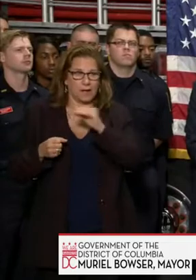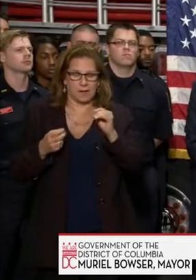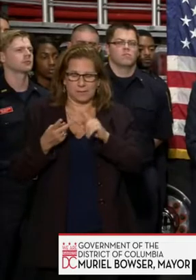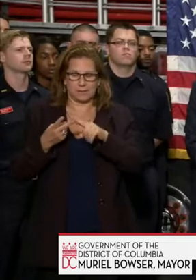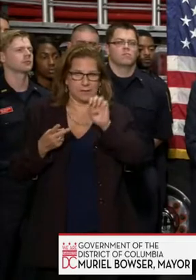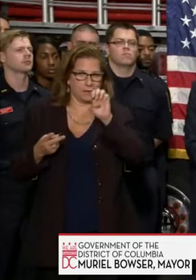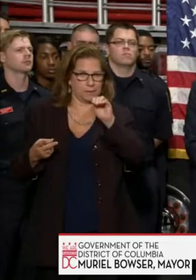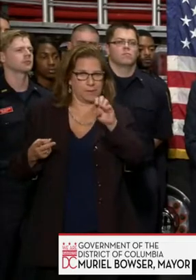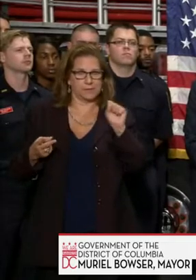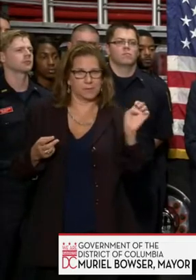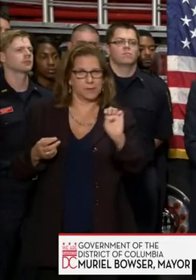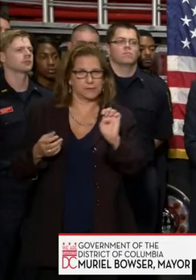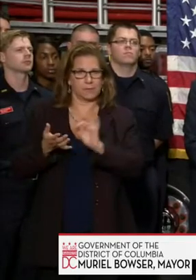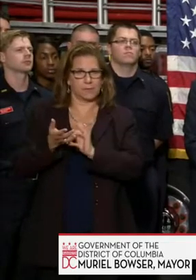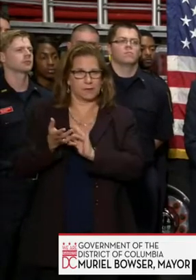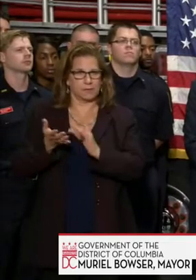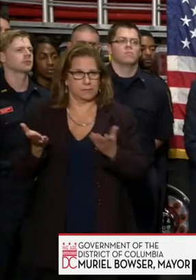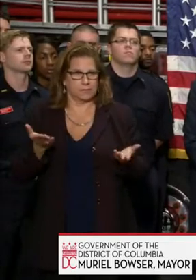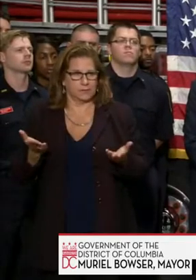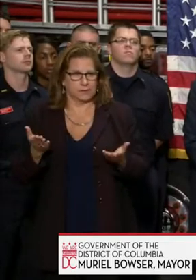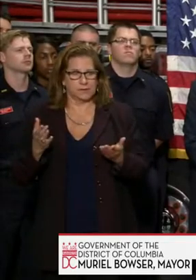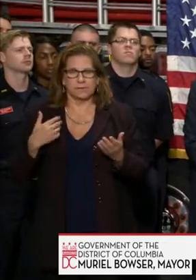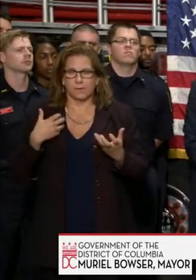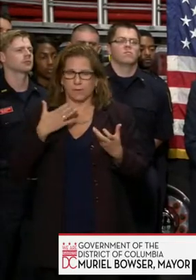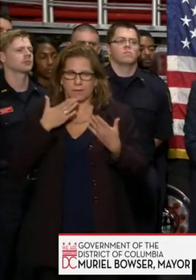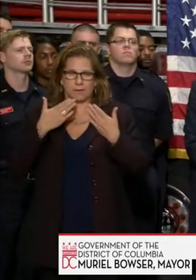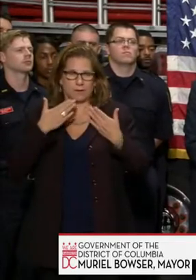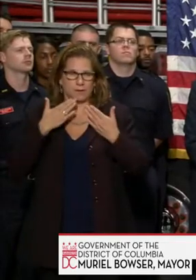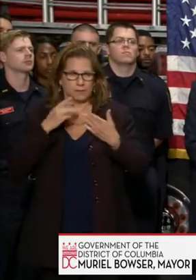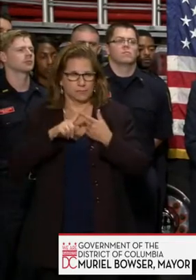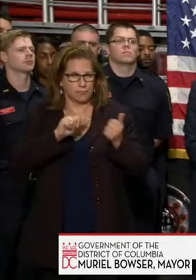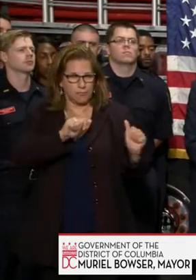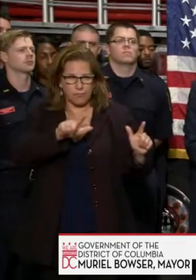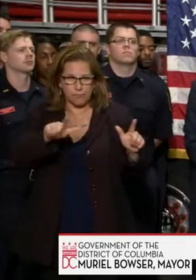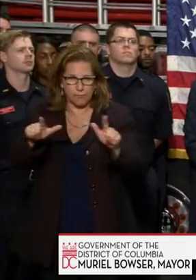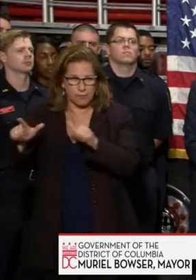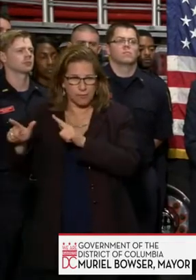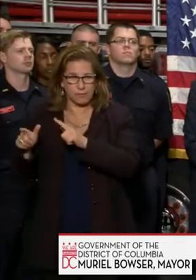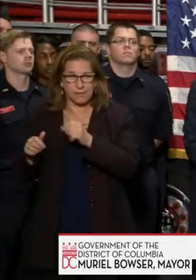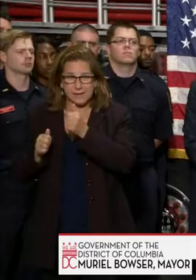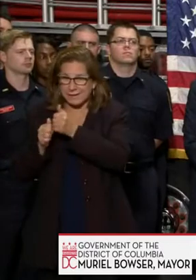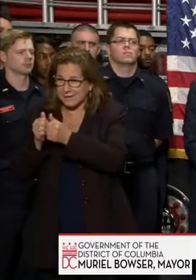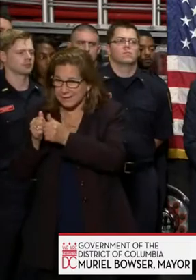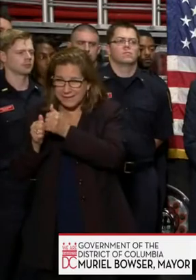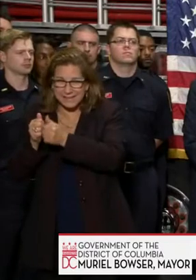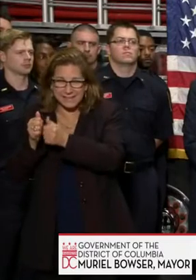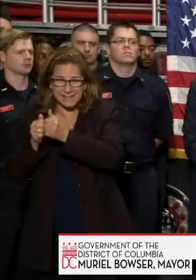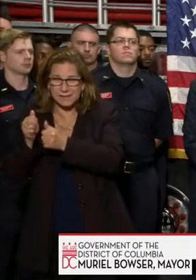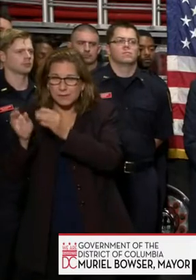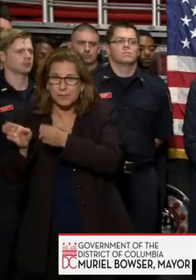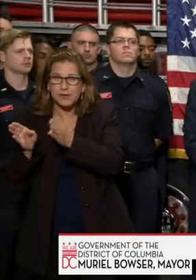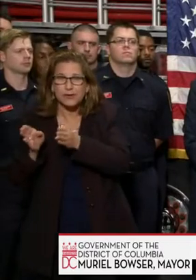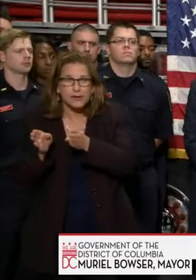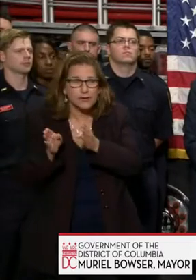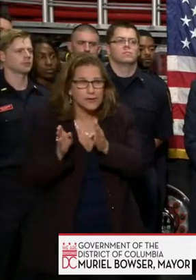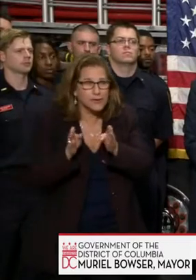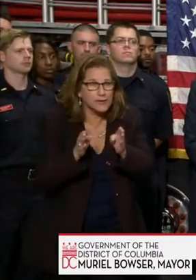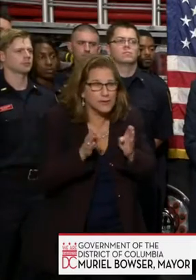AND COMMITMENT. YOU START EACH SHIFT NEVER KNOWING WHAT IT HOLDS, BUT WILLING TO RESPOND WHENEVER